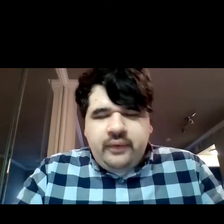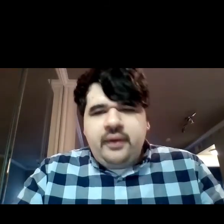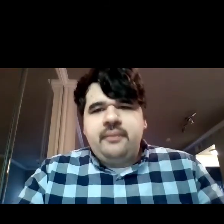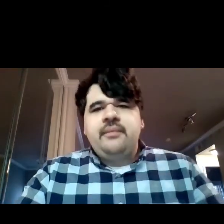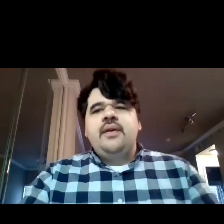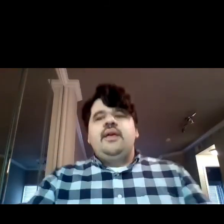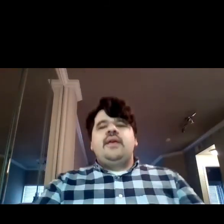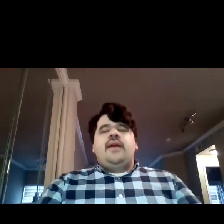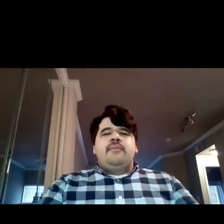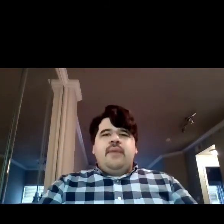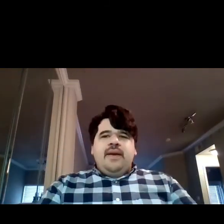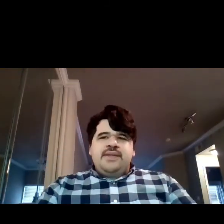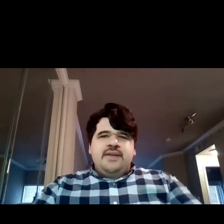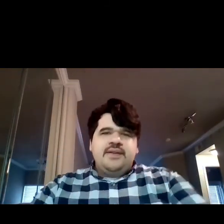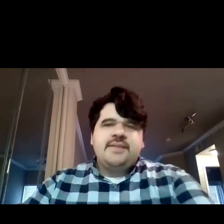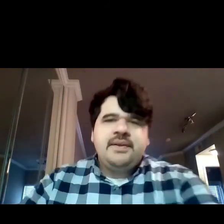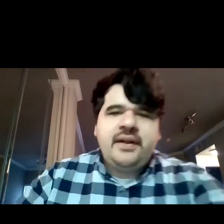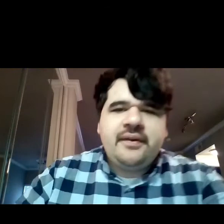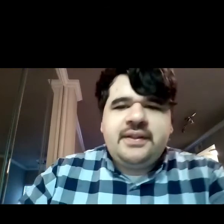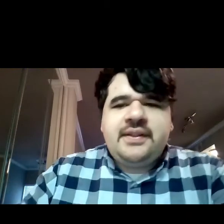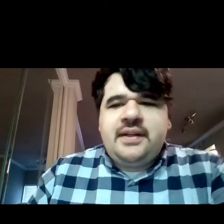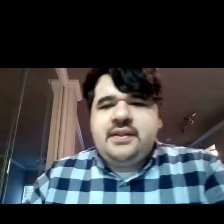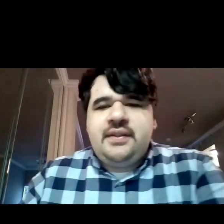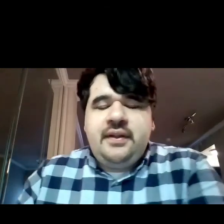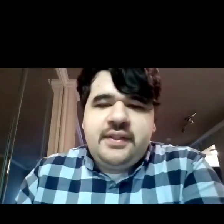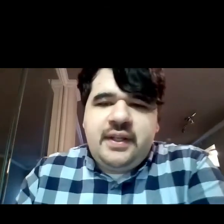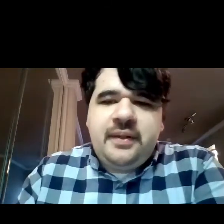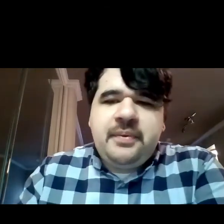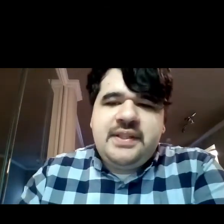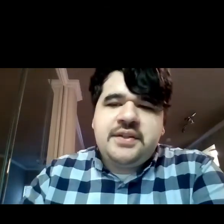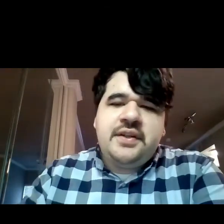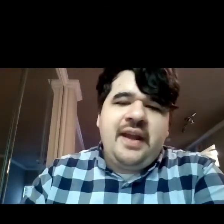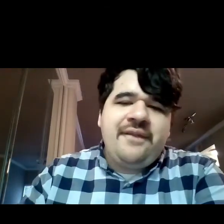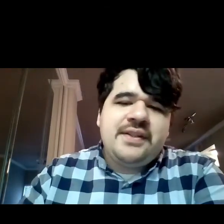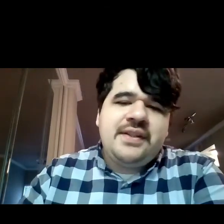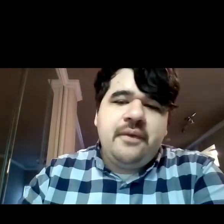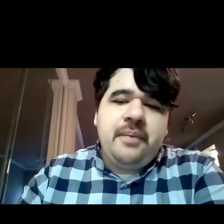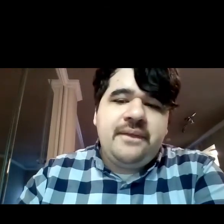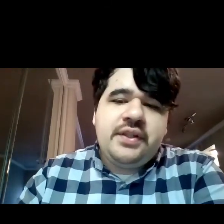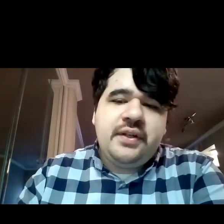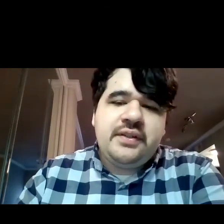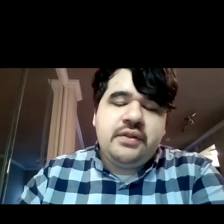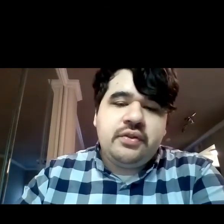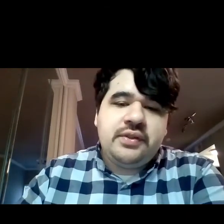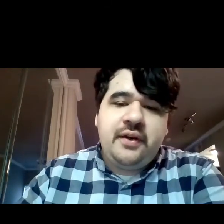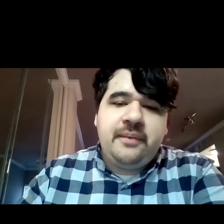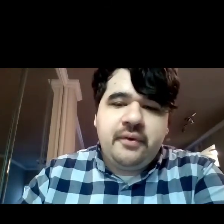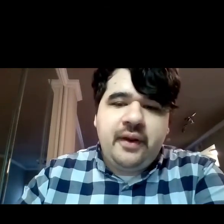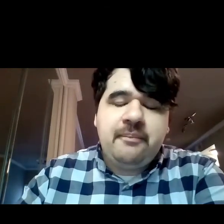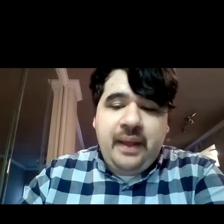There we go, okay, PABSS and Disability Rights Texas, understanding the protection and advocacy for beneficiaries of social security program,